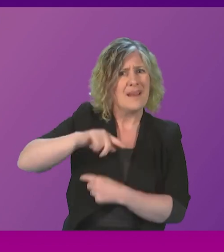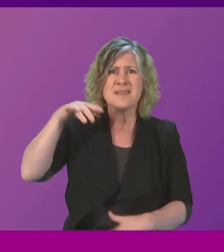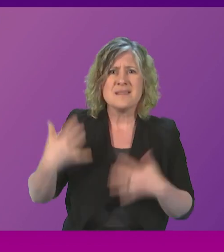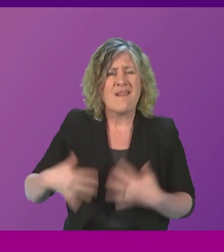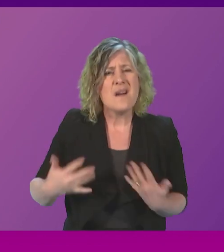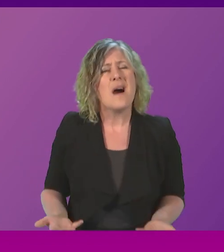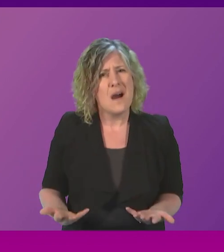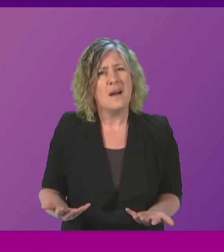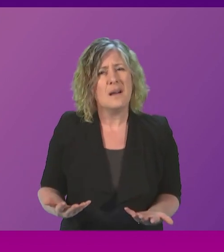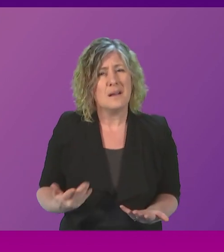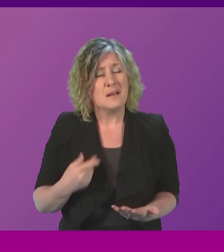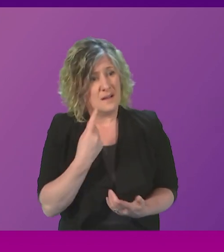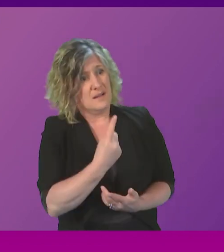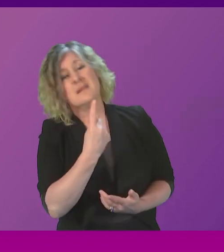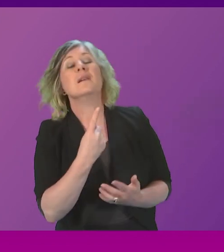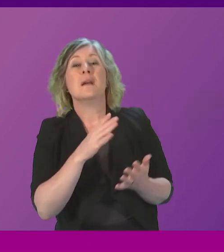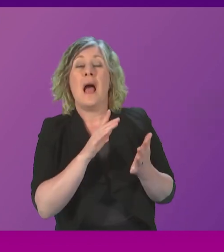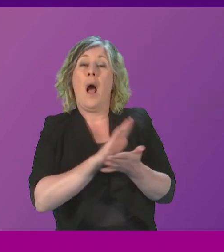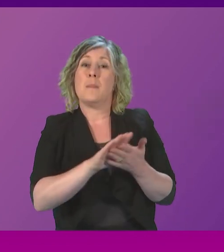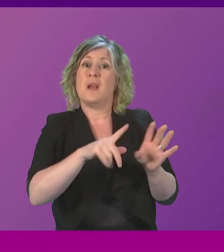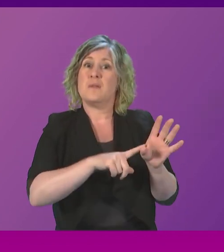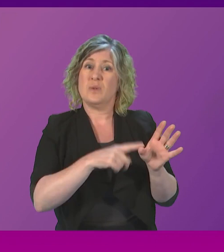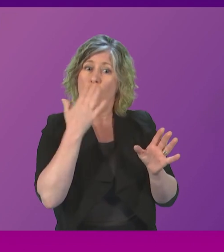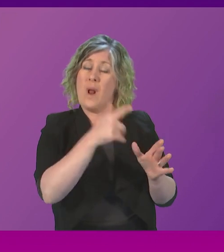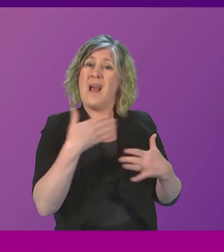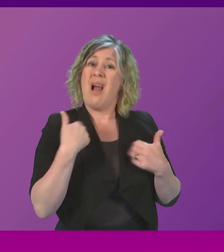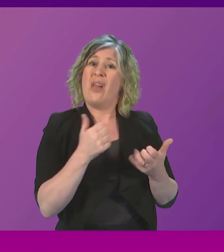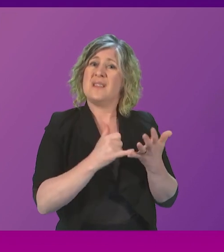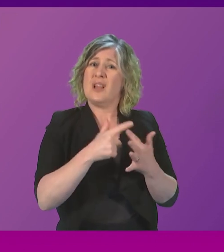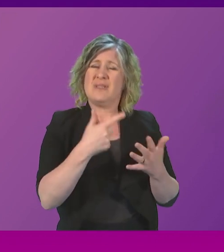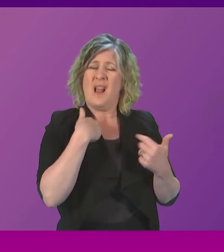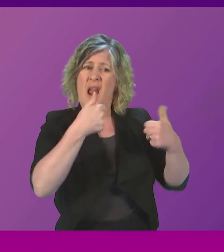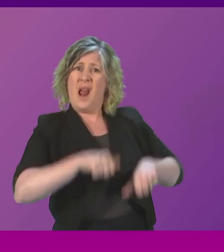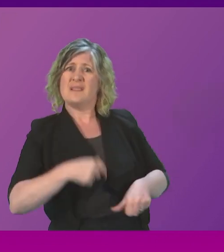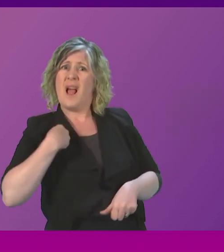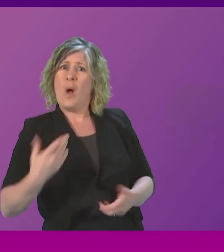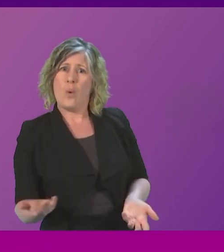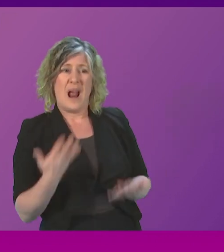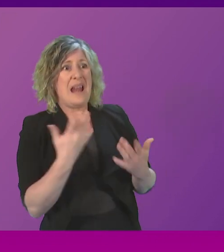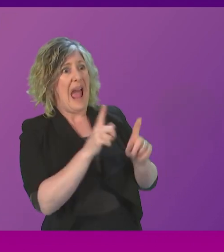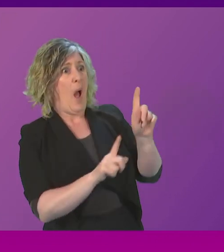Health secretary Humza Yousaf failed that family; why will First Minister Humza Yousaf be any different?